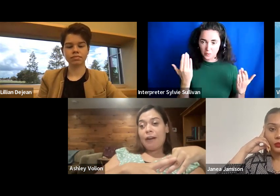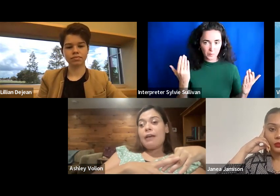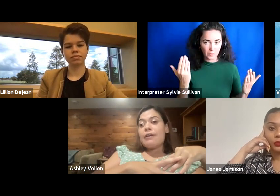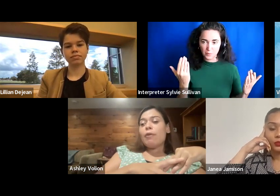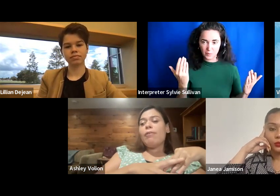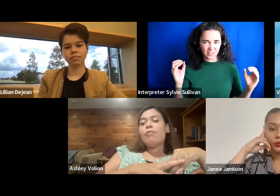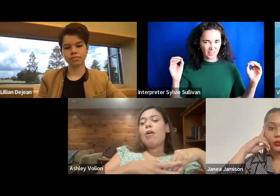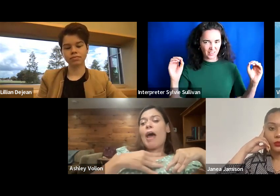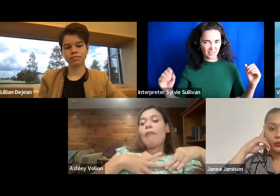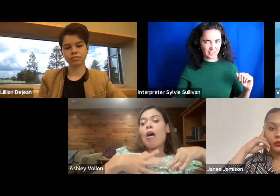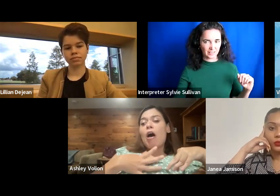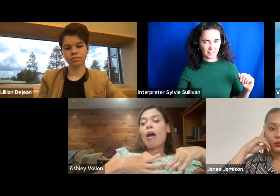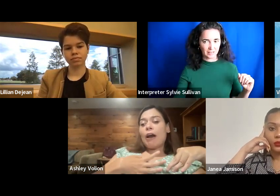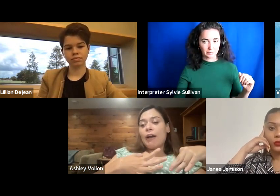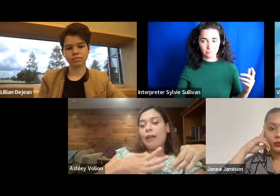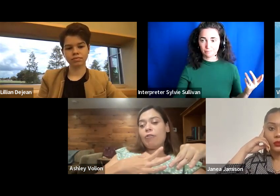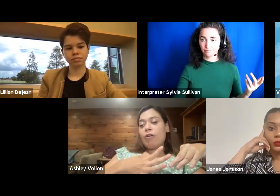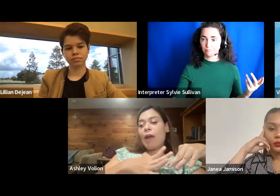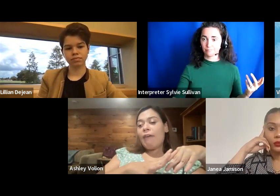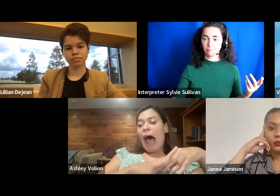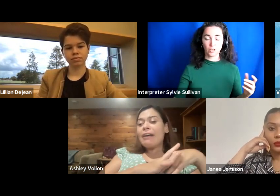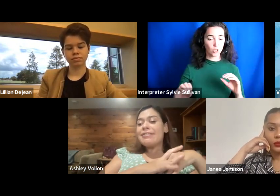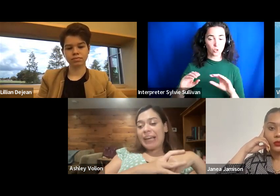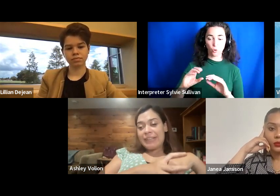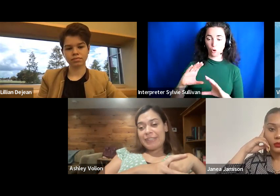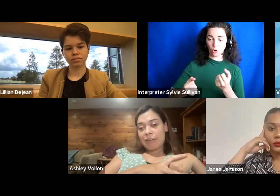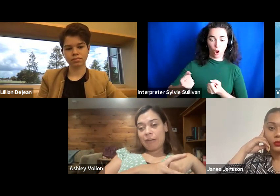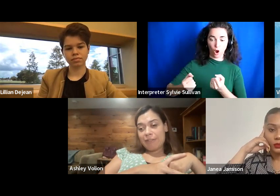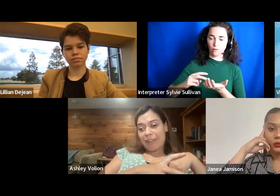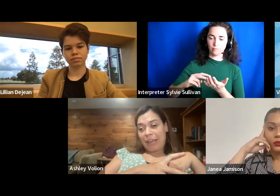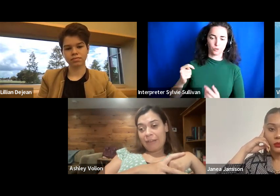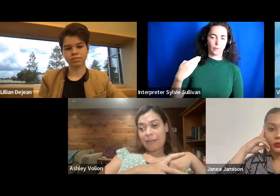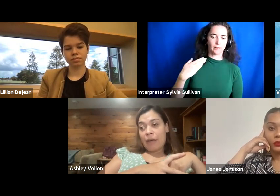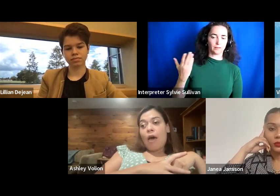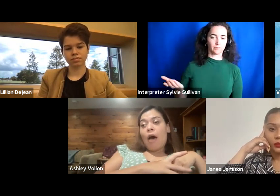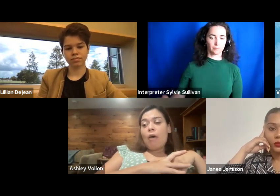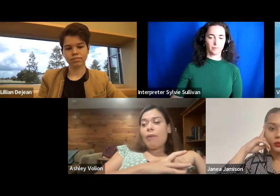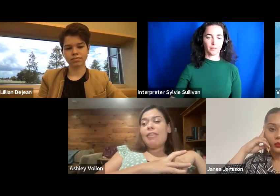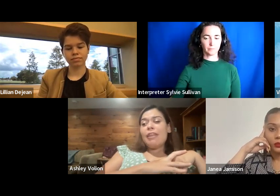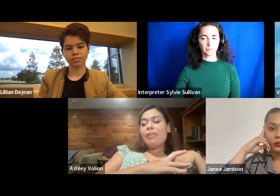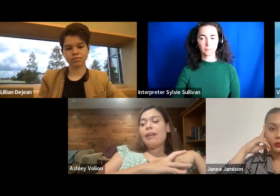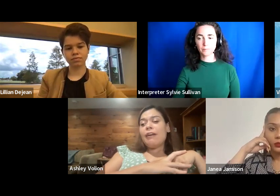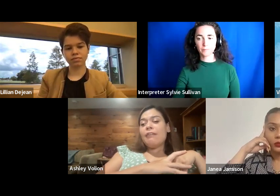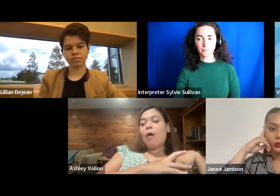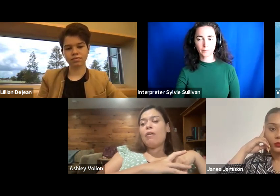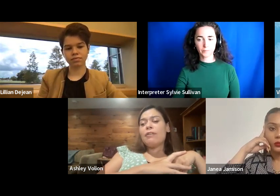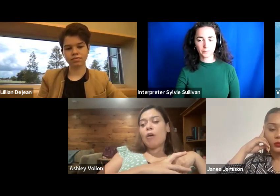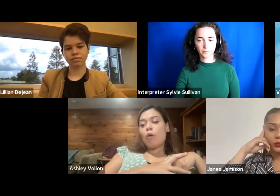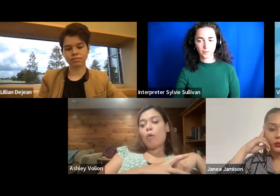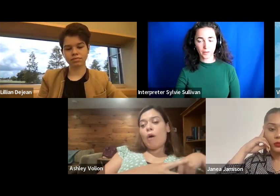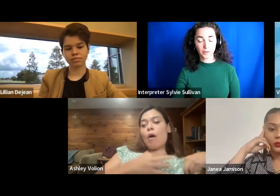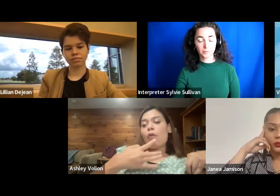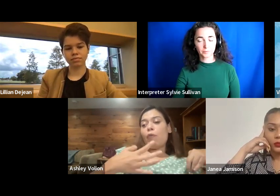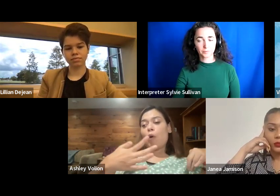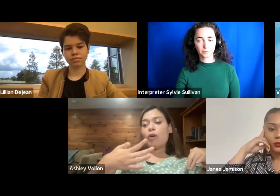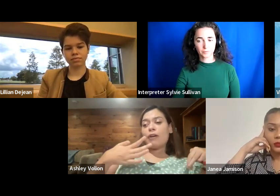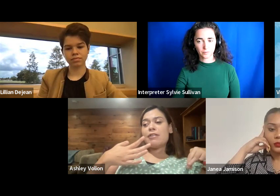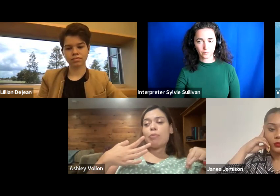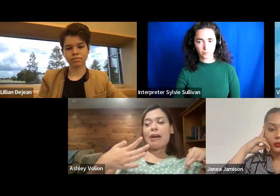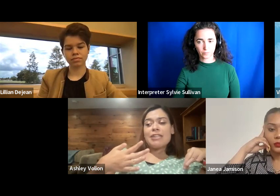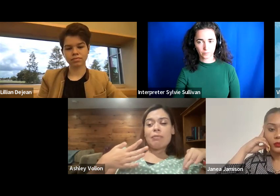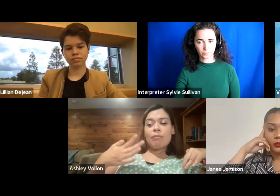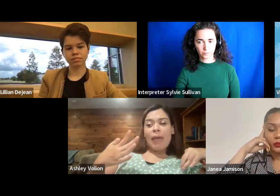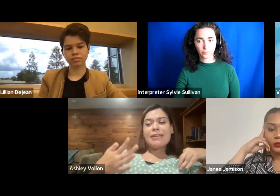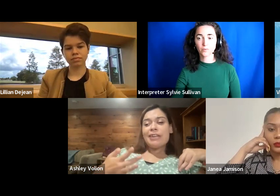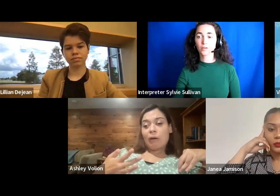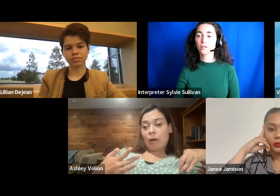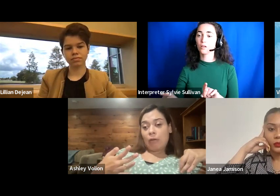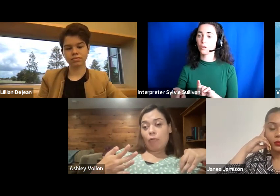So if you don't have a car you don't have access to those and then there's also voters suppression based on race.